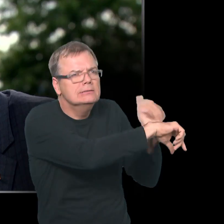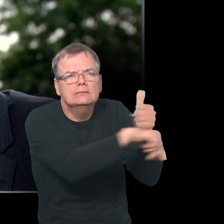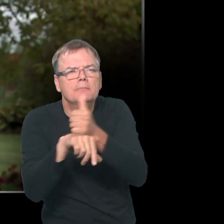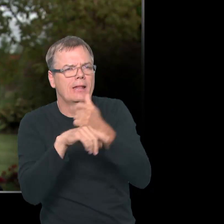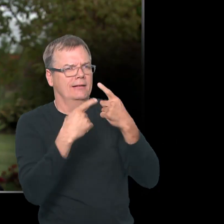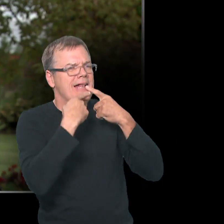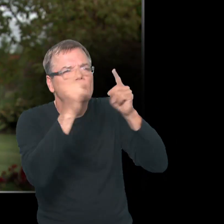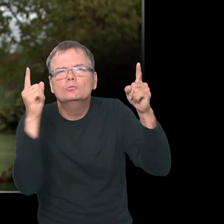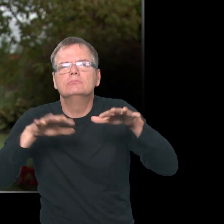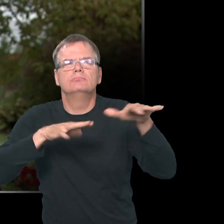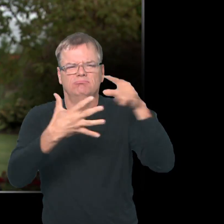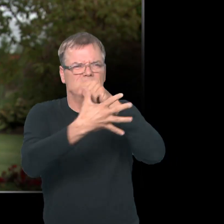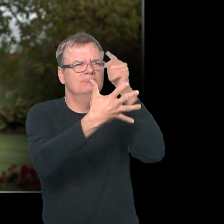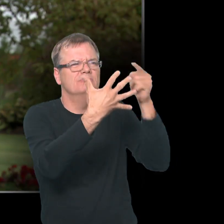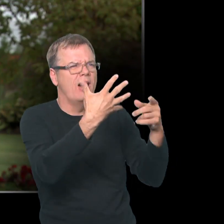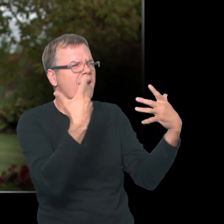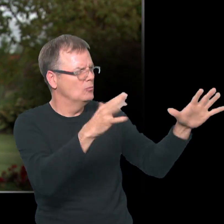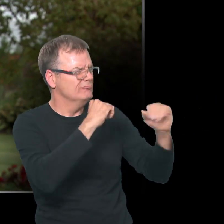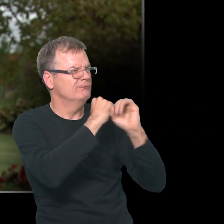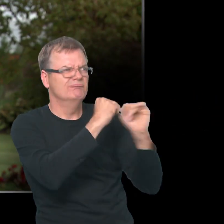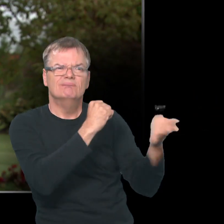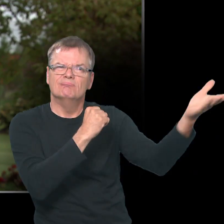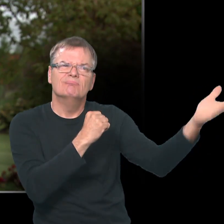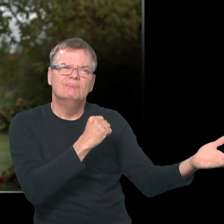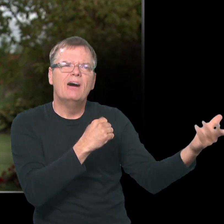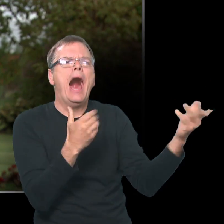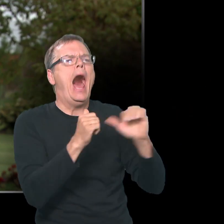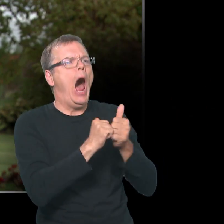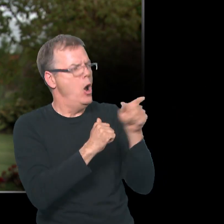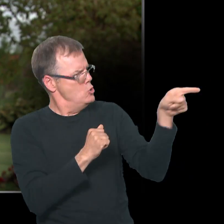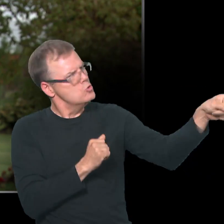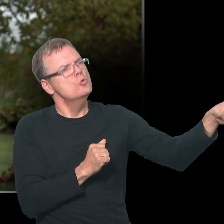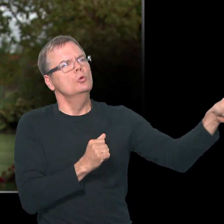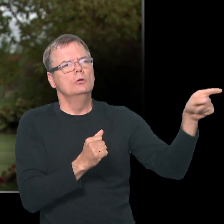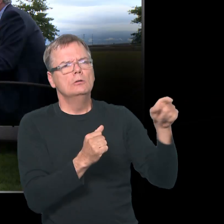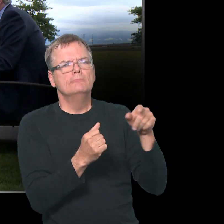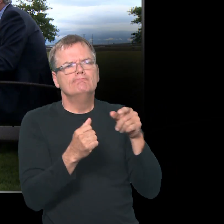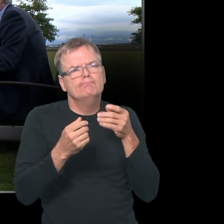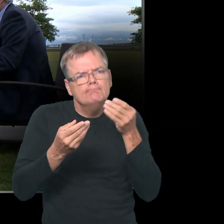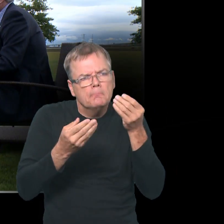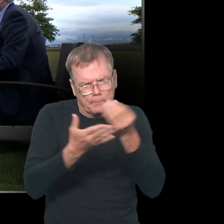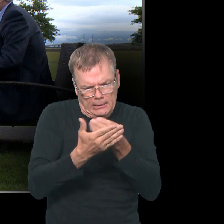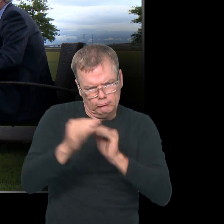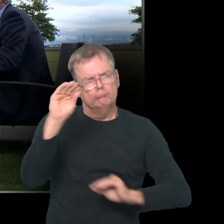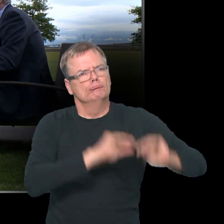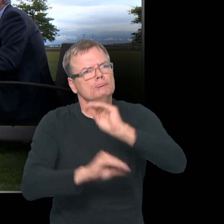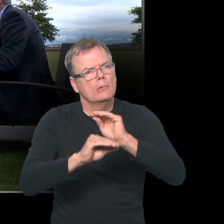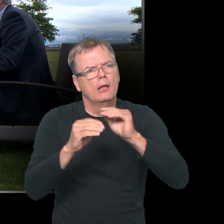billions of dollars worth in new programmes. A lot of announcements just in the days before the campaign started.